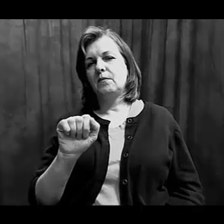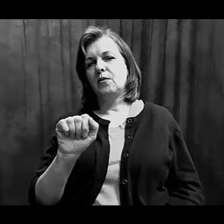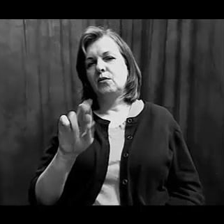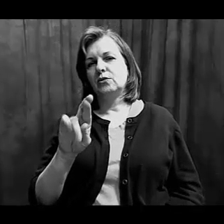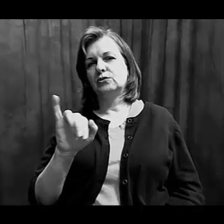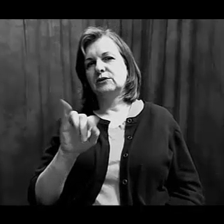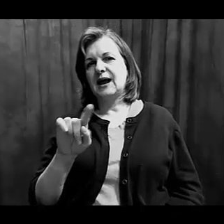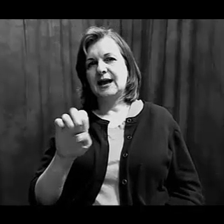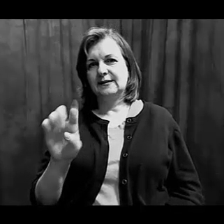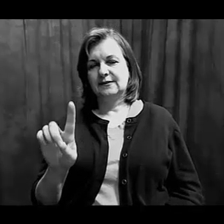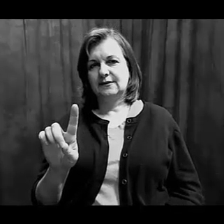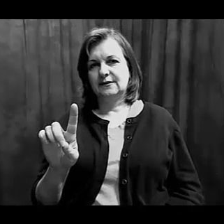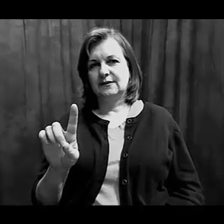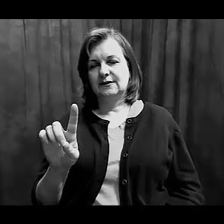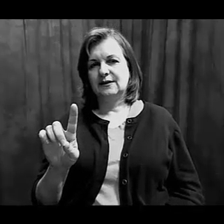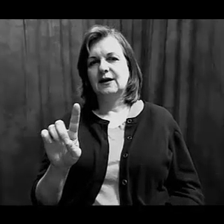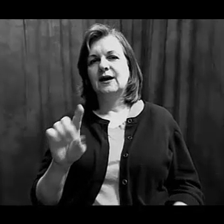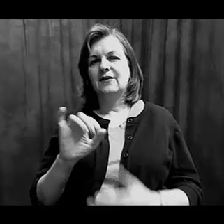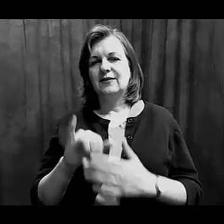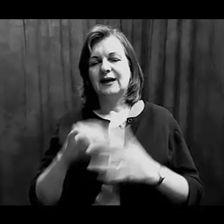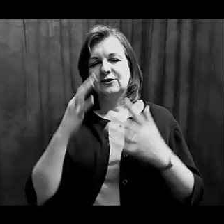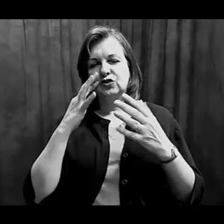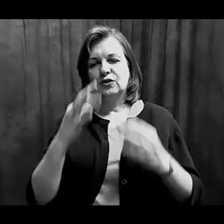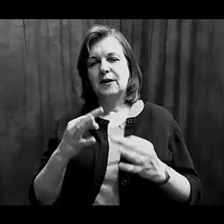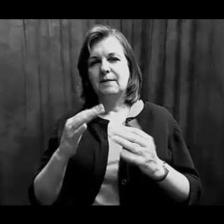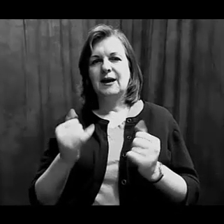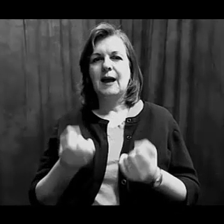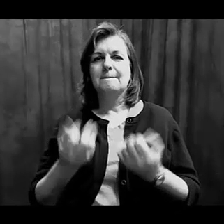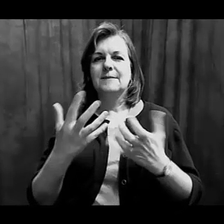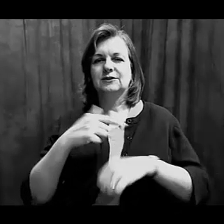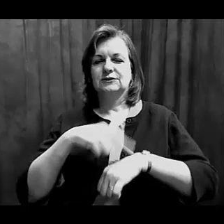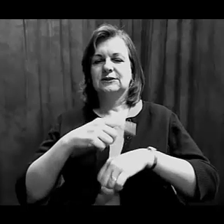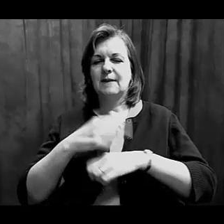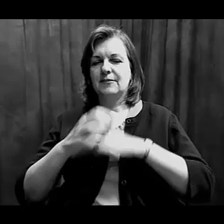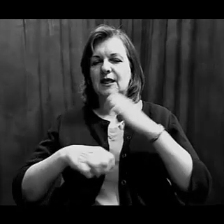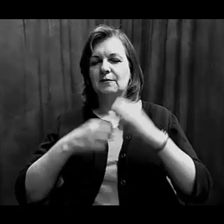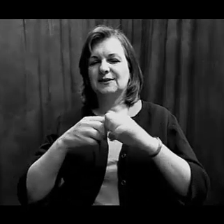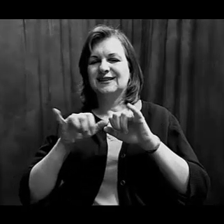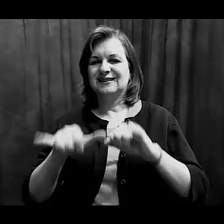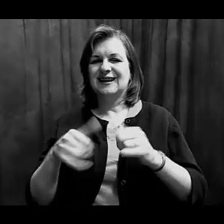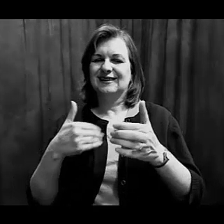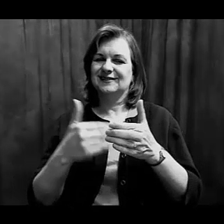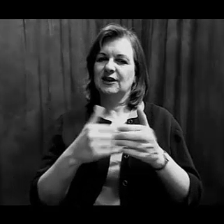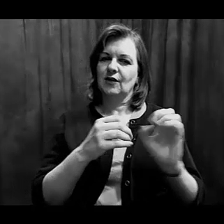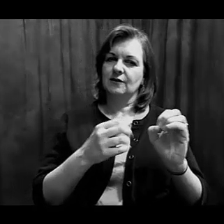this compound just by shifting the amount of time electron spend around each element